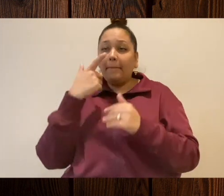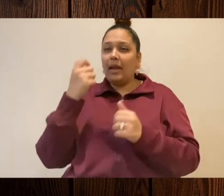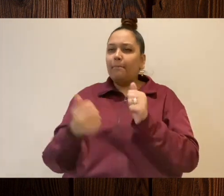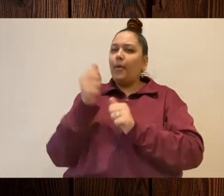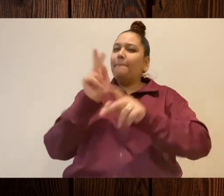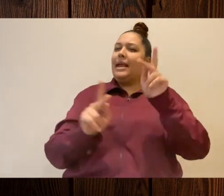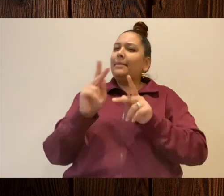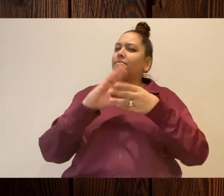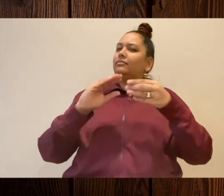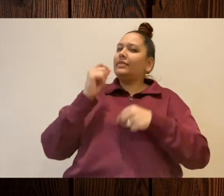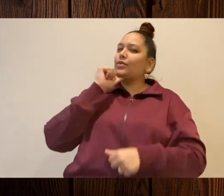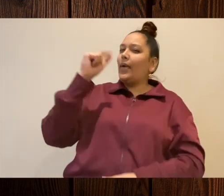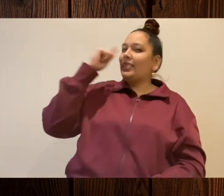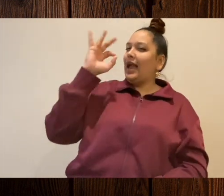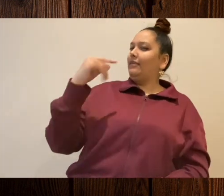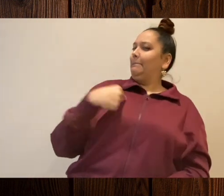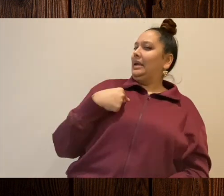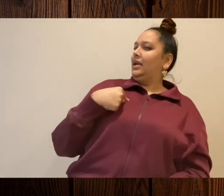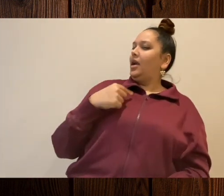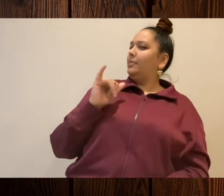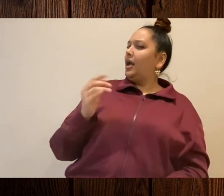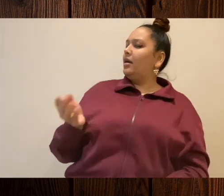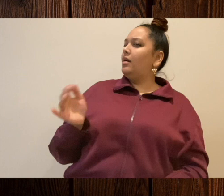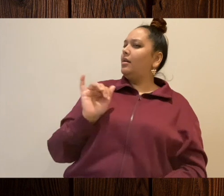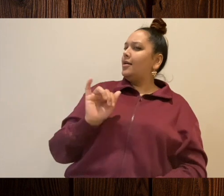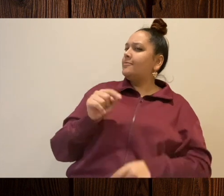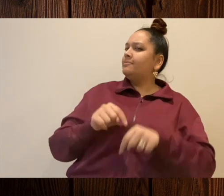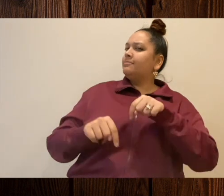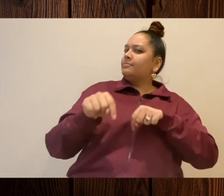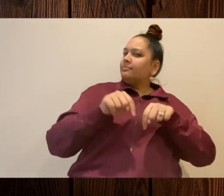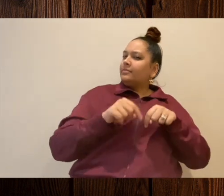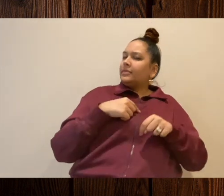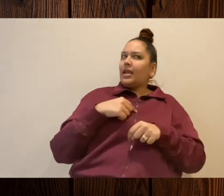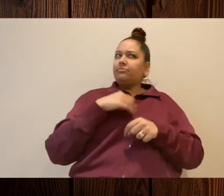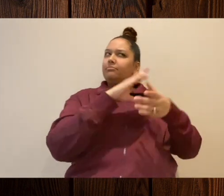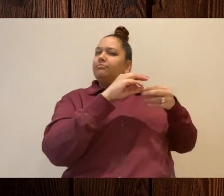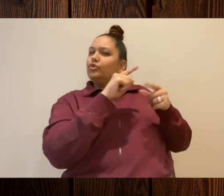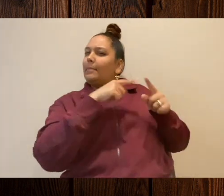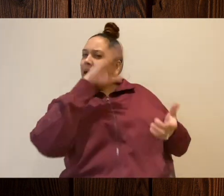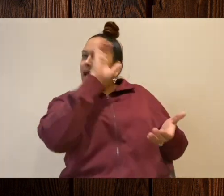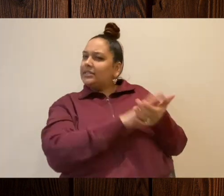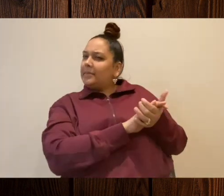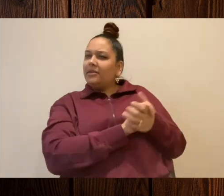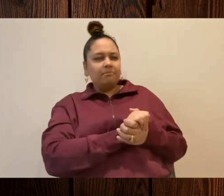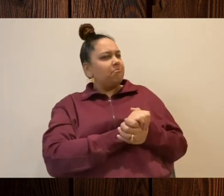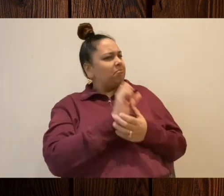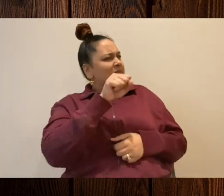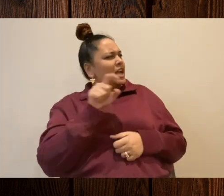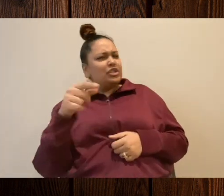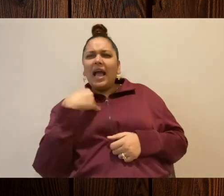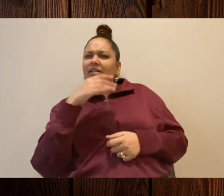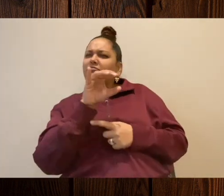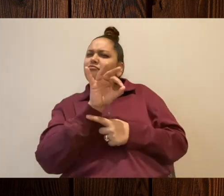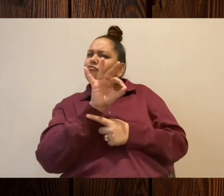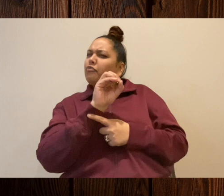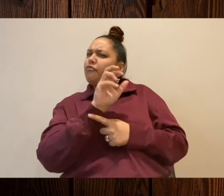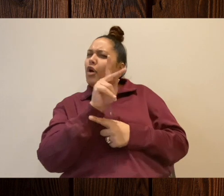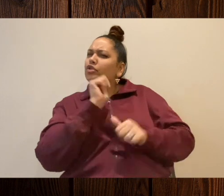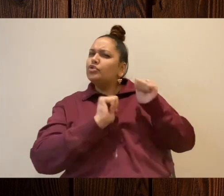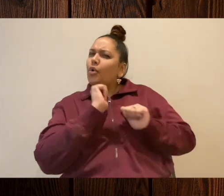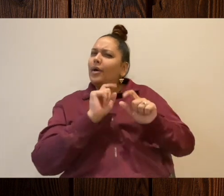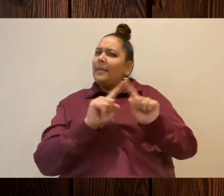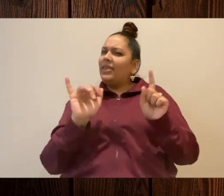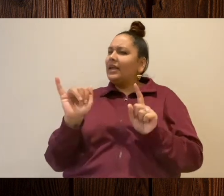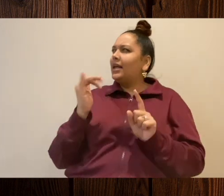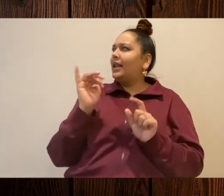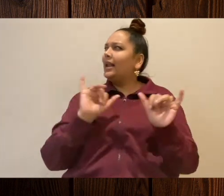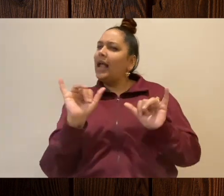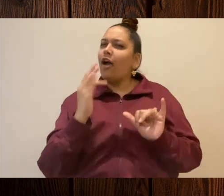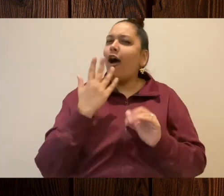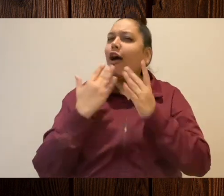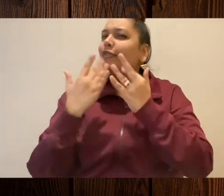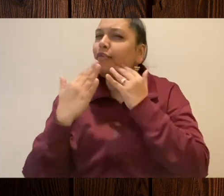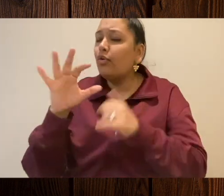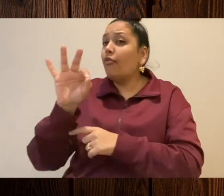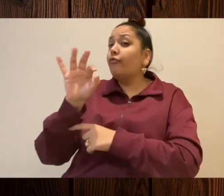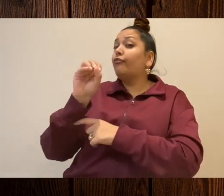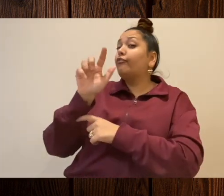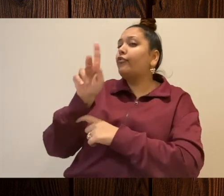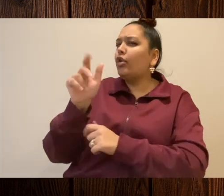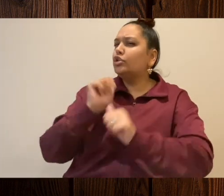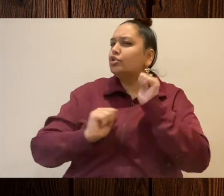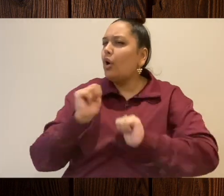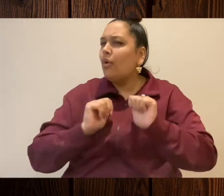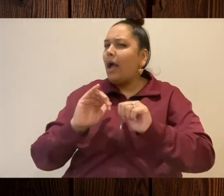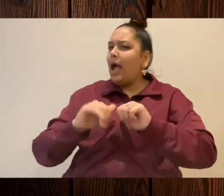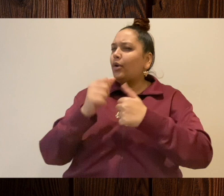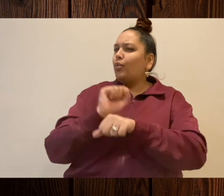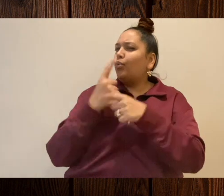Recovery here in Canada as reclamation, as decolonization. I